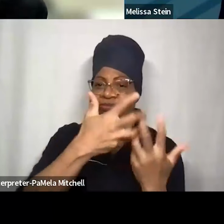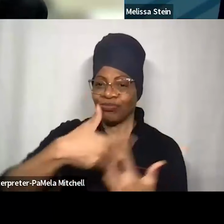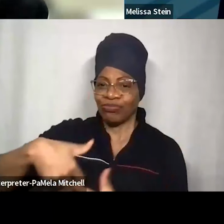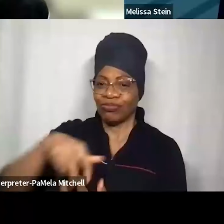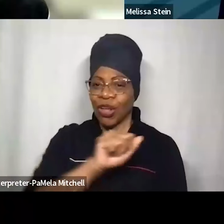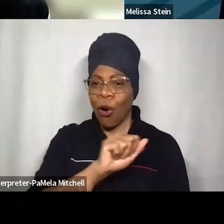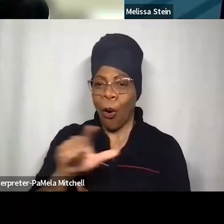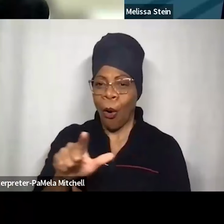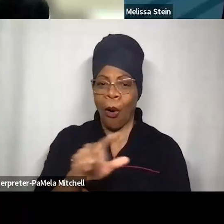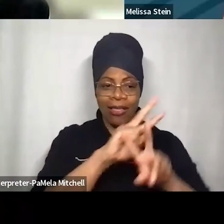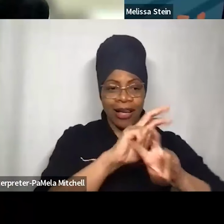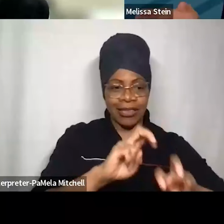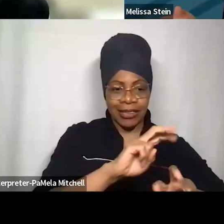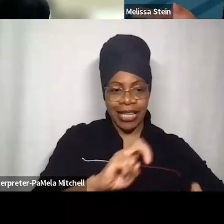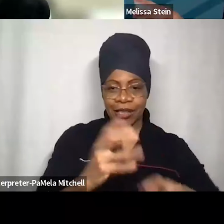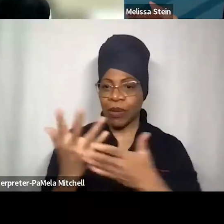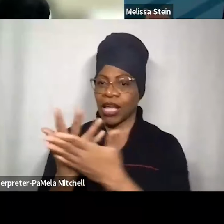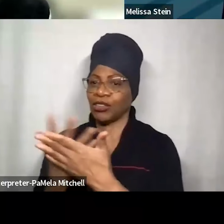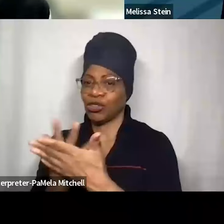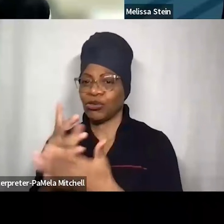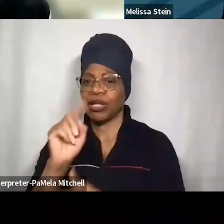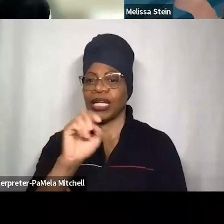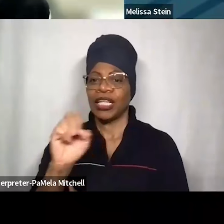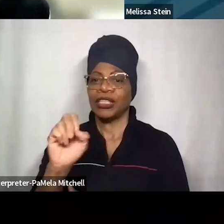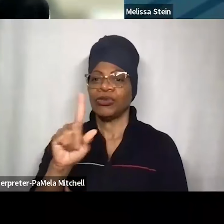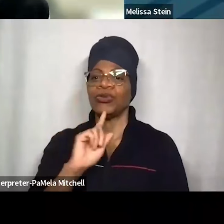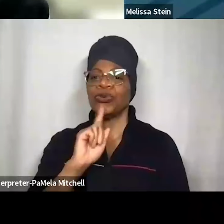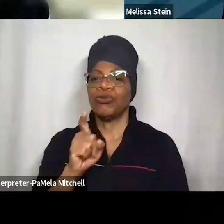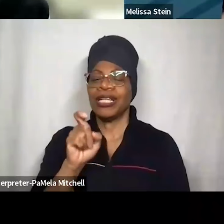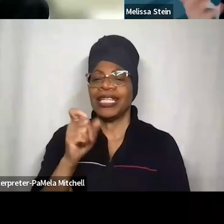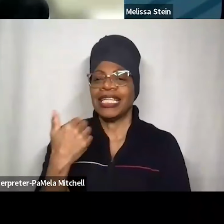We really do have to come up with a battery of tools to use